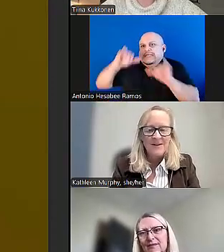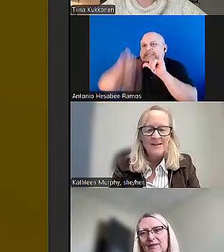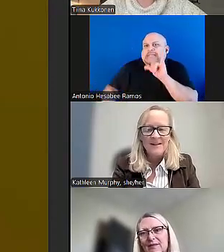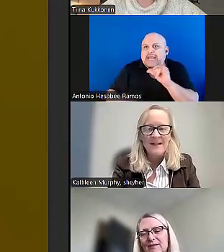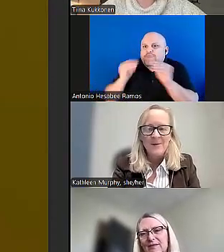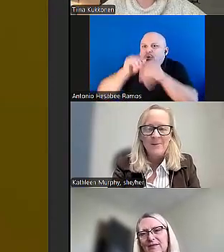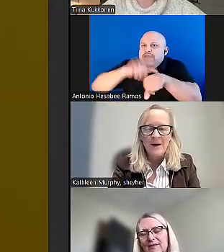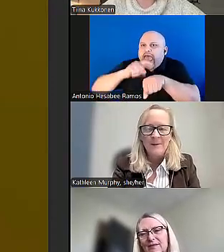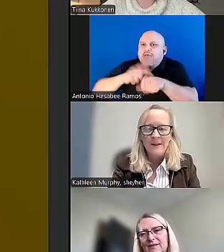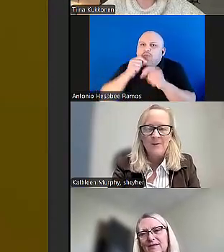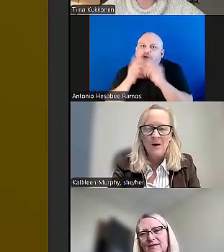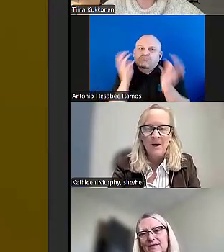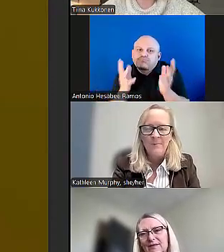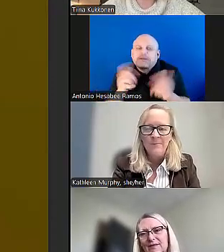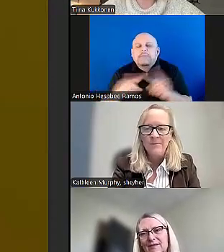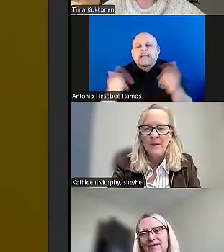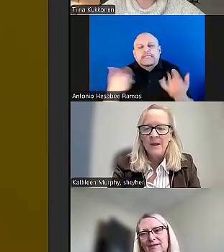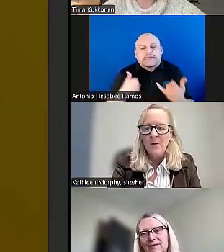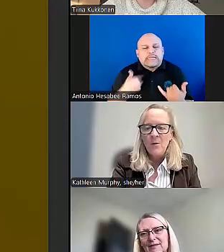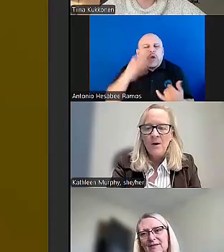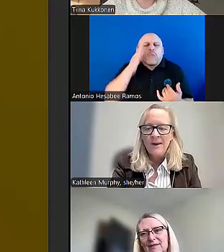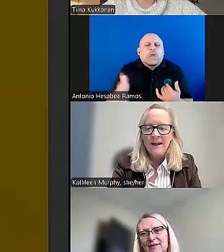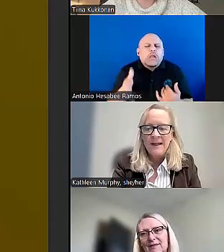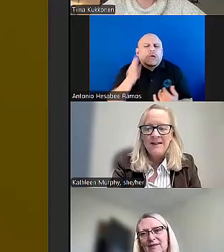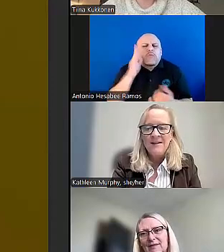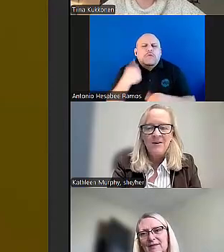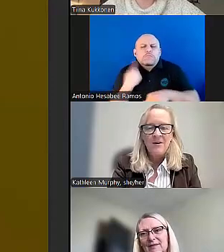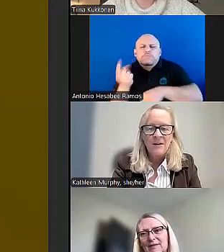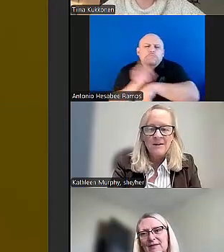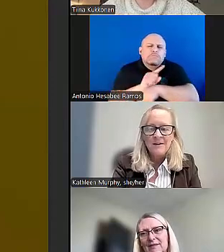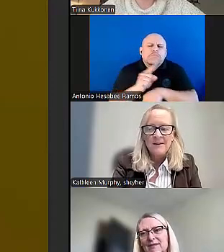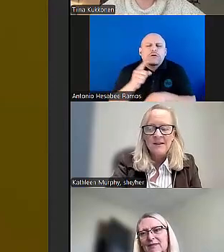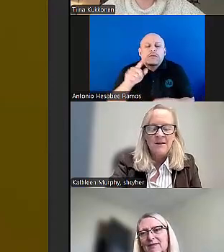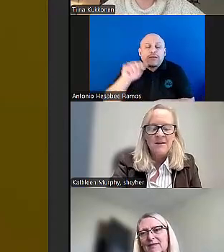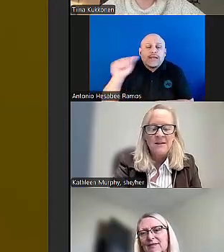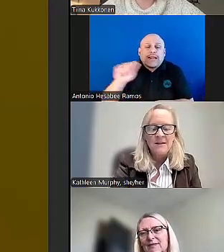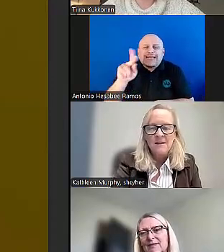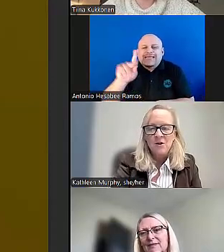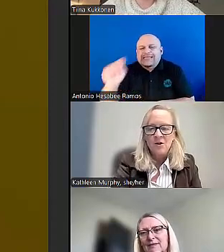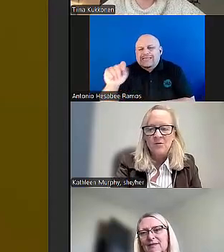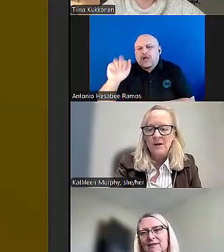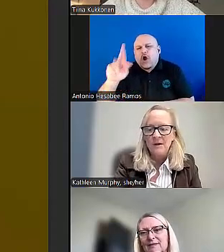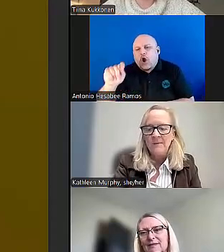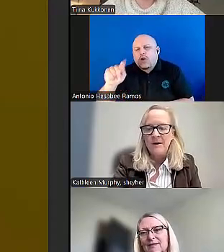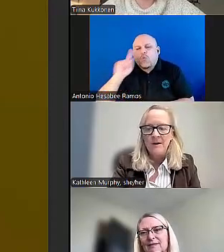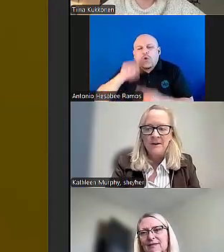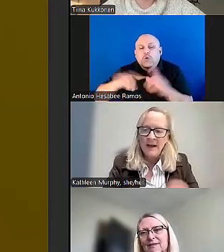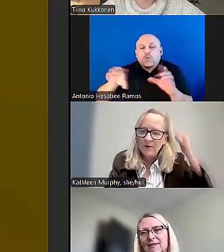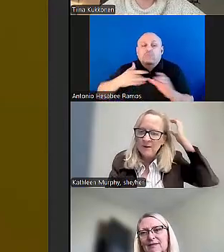this. I am going to pop in. One thing that KTDRR does in the arts is do an art gallery